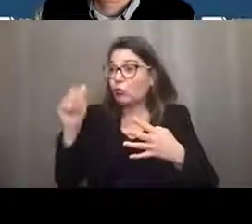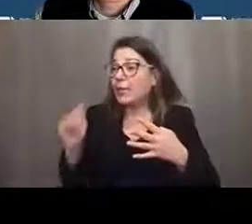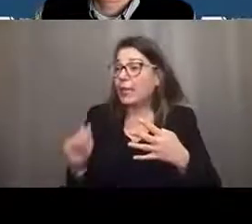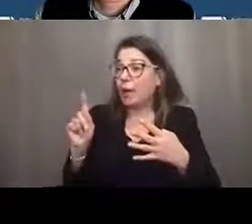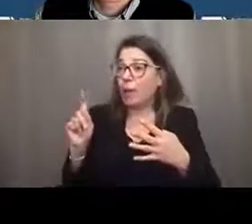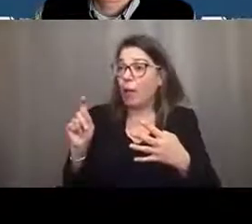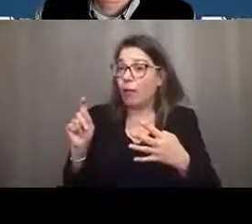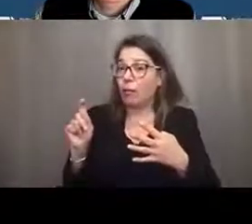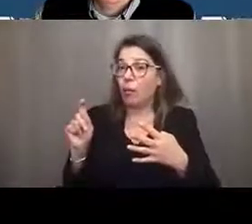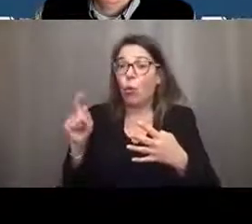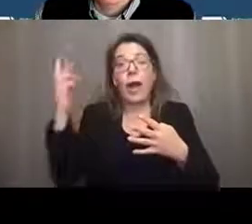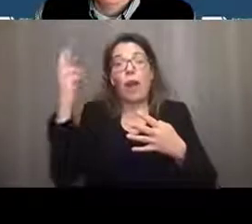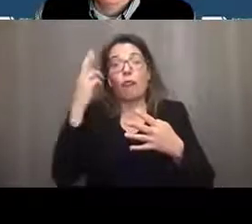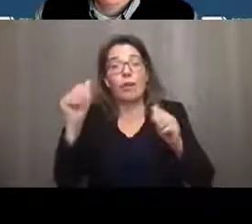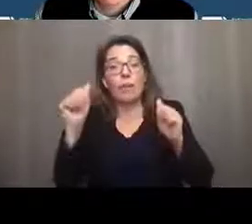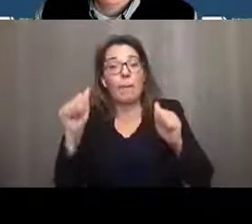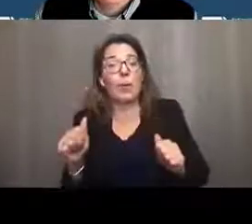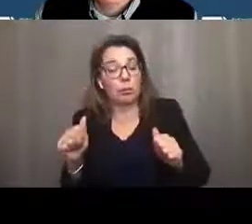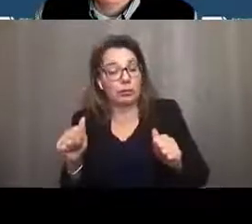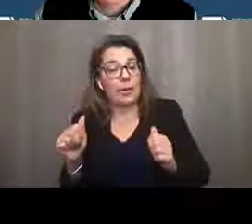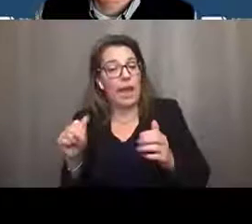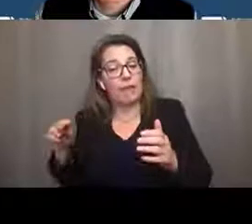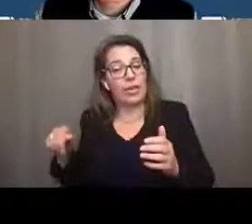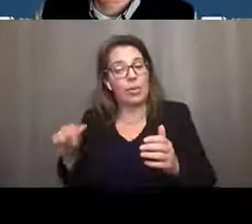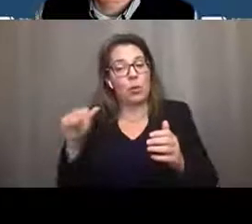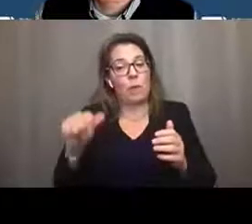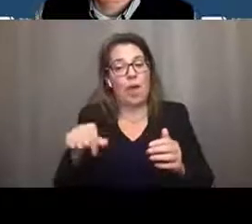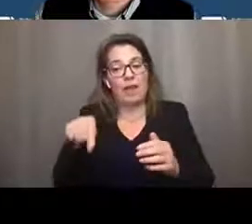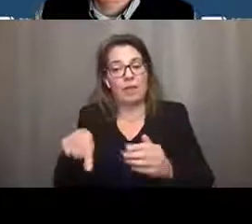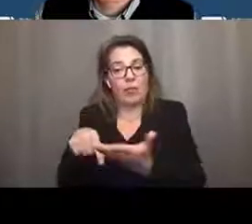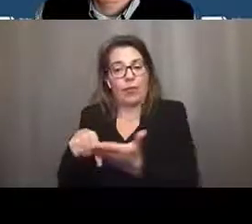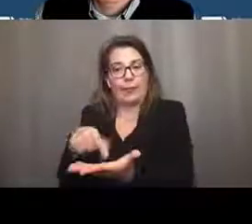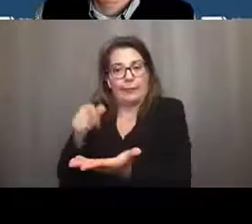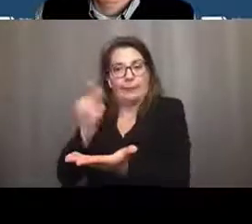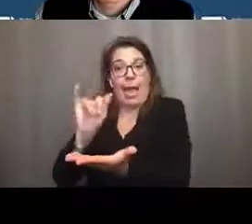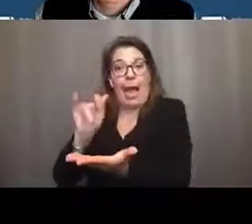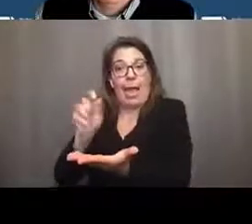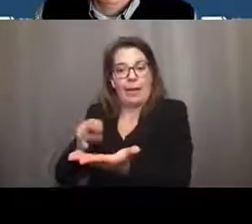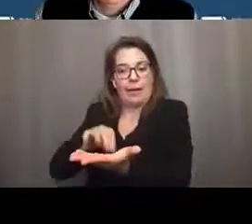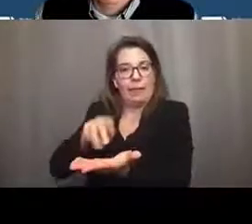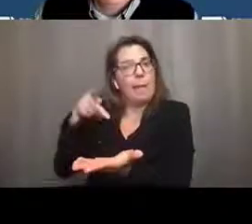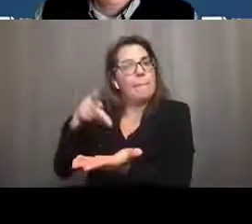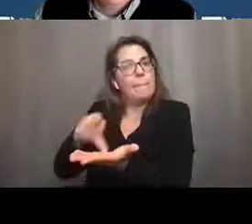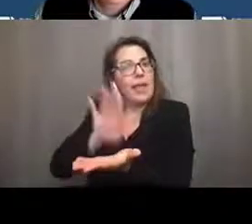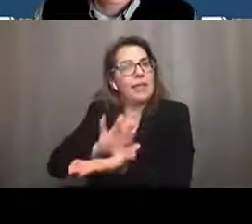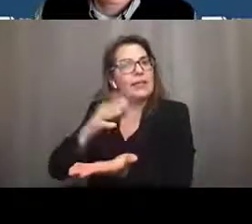Would a reasonable person, having to pay for this item pay this much amount of money for this?